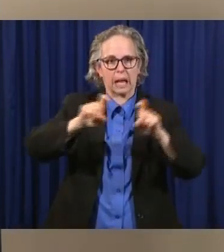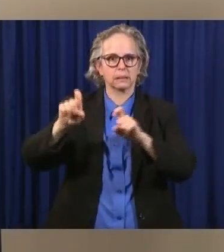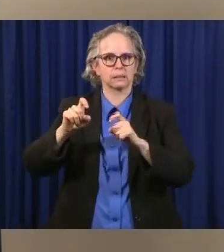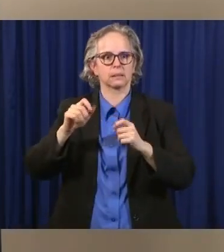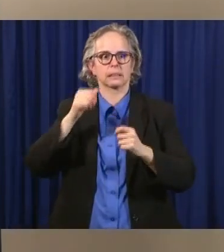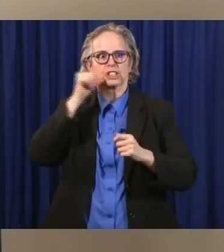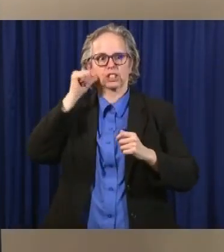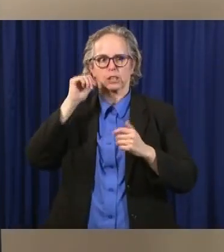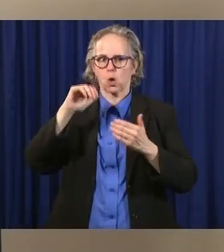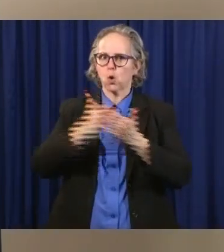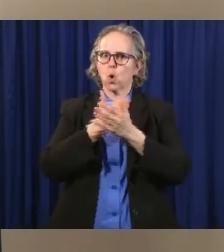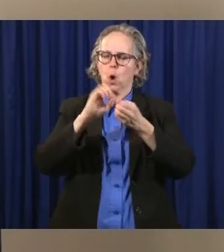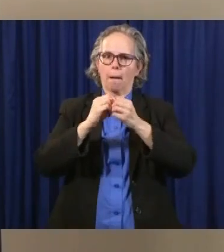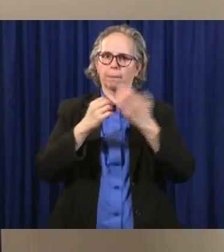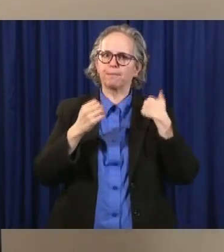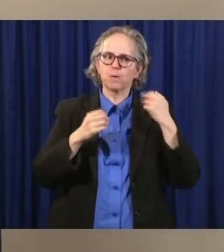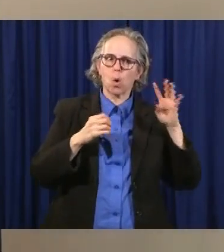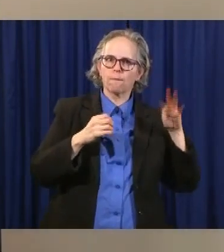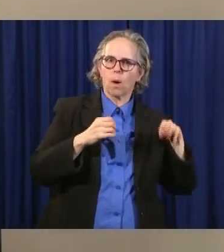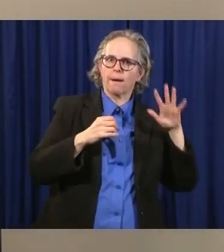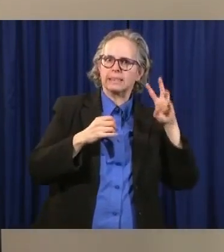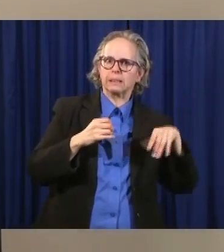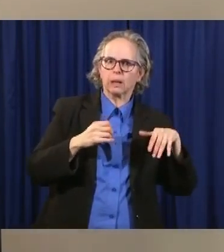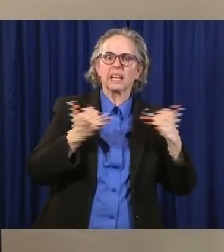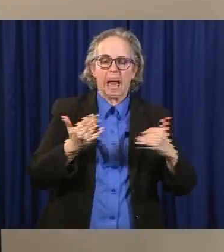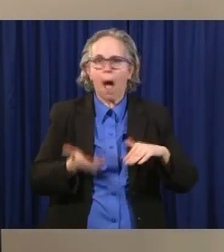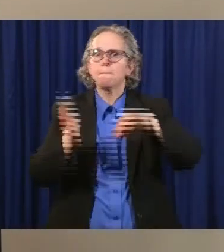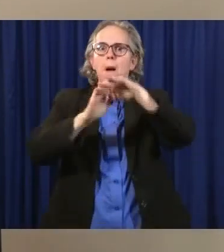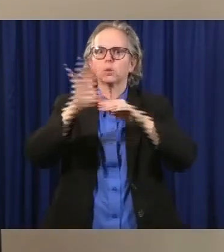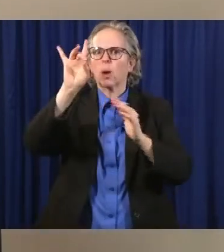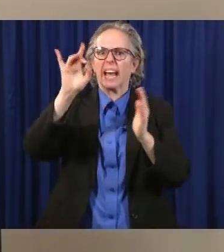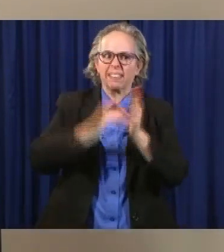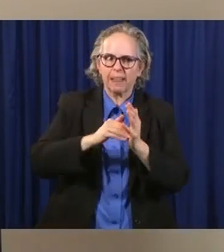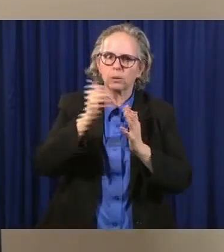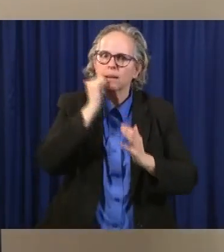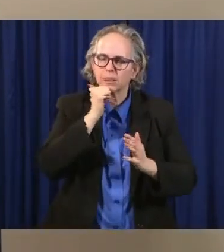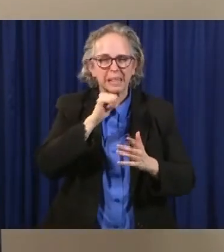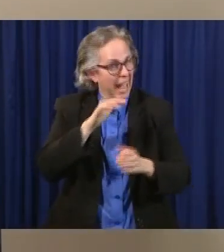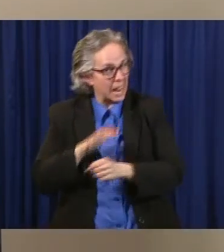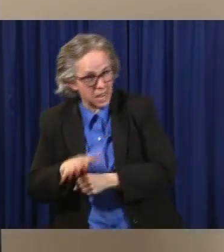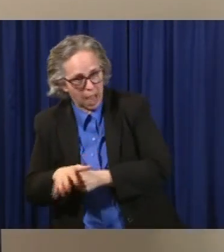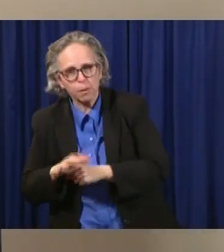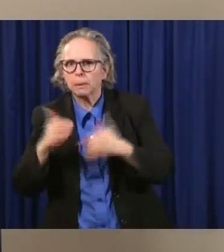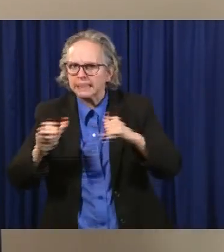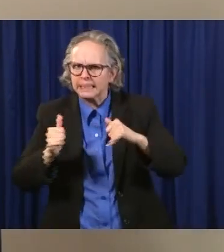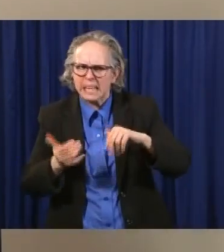DONE IN A I DID YESTERDAY, THAT WAS A NEW HEIGHT FOR US LIEUTENANT GOVERNOR, GOVERNOR. BUT, AGAIN, IT'S ONLY A